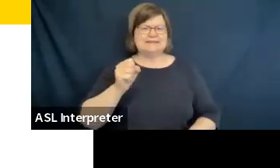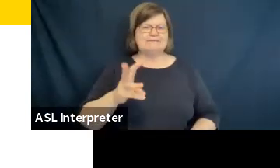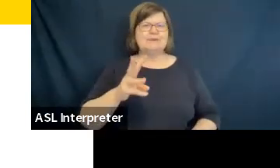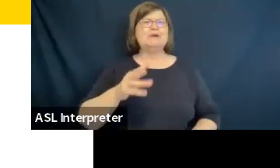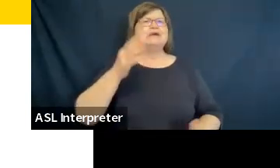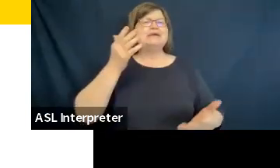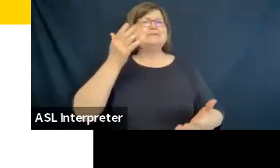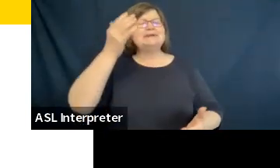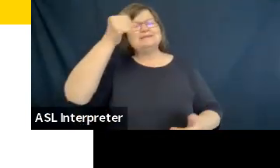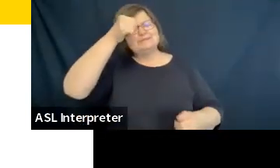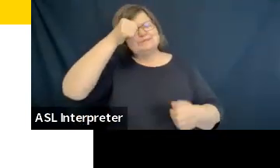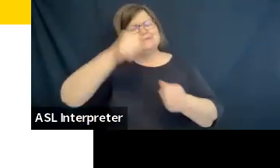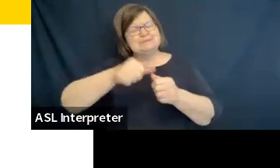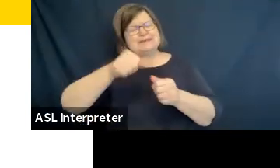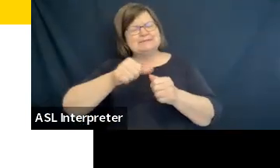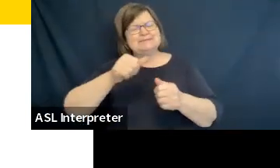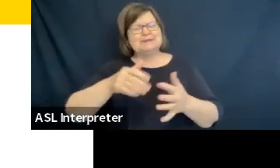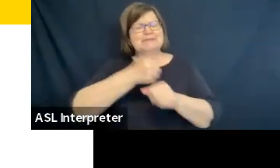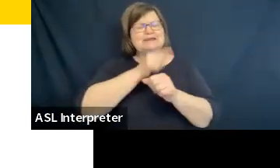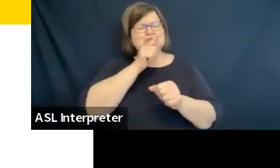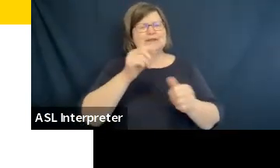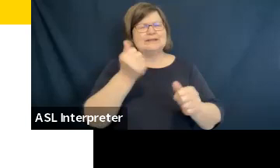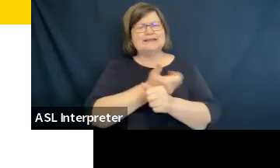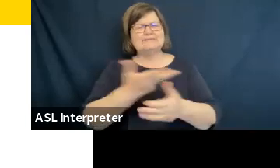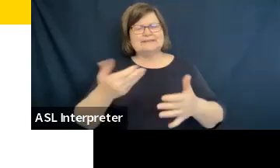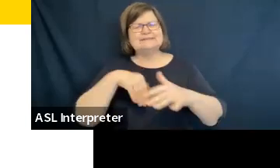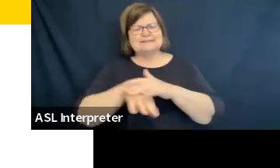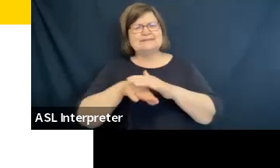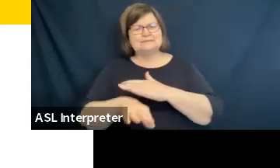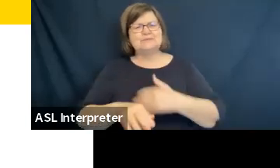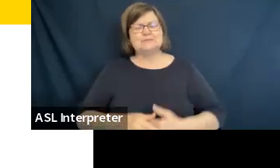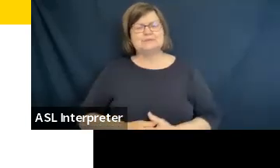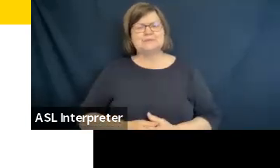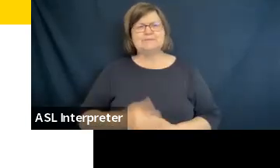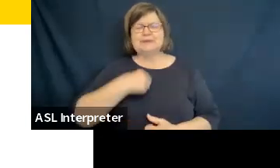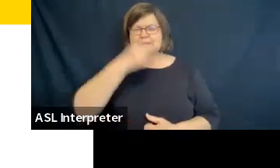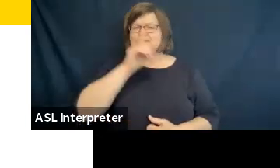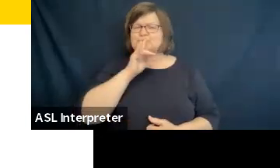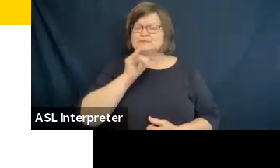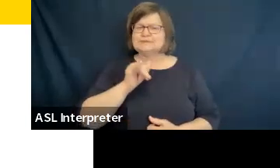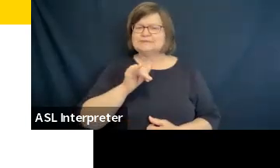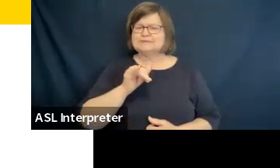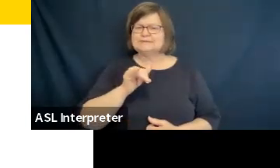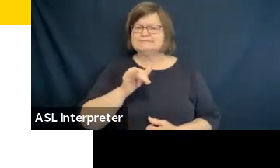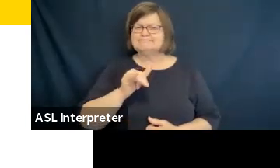from the beginning and making sure these things are accessible. I think a really consistent theme